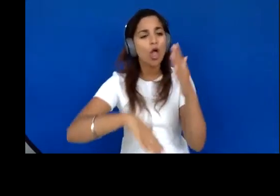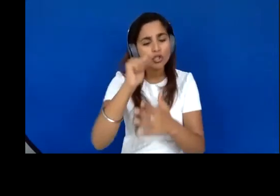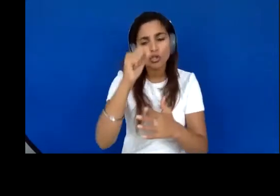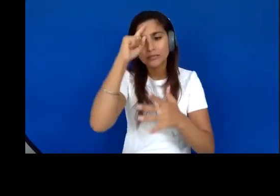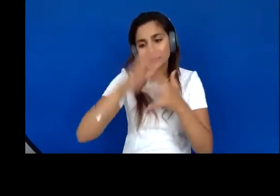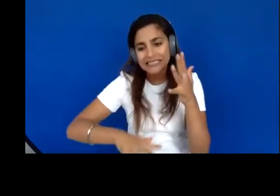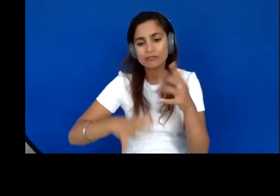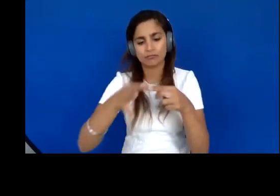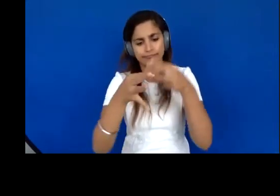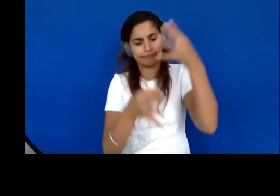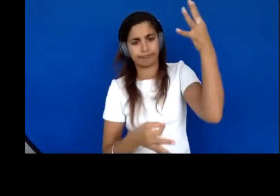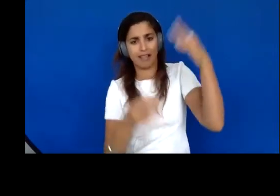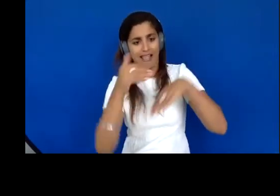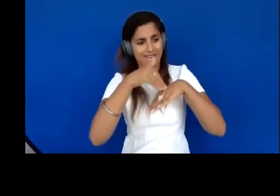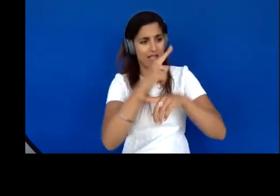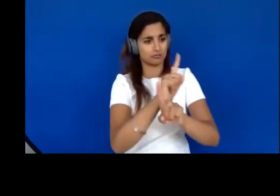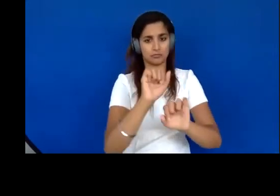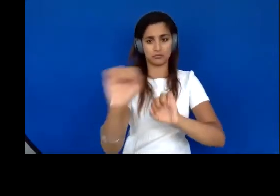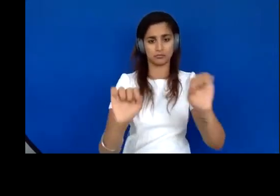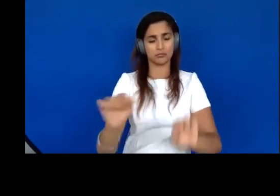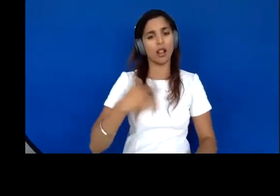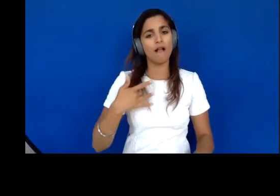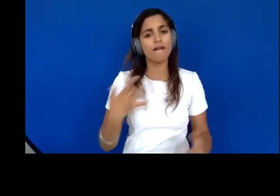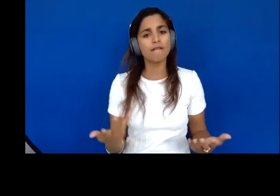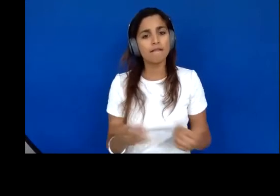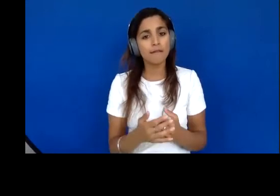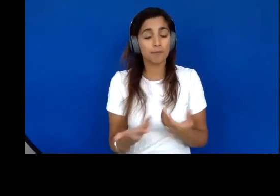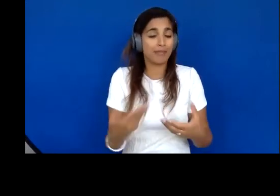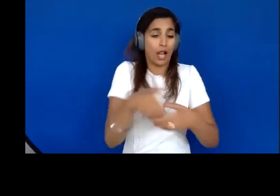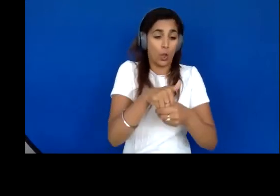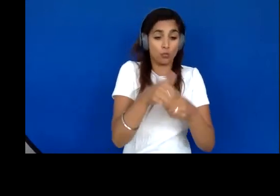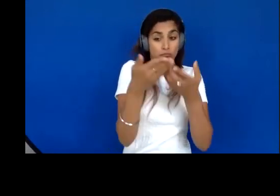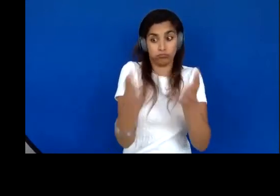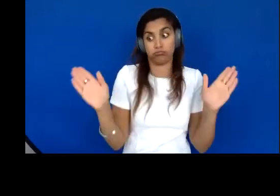person's life these include are not limited to their gender race age class